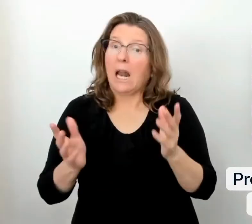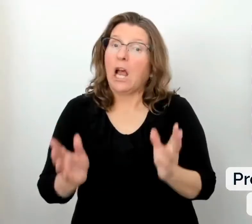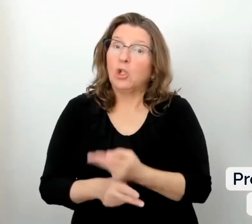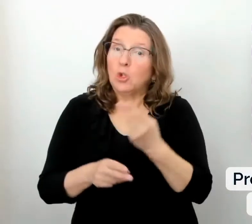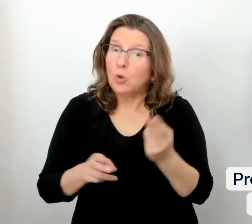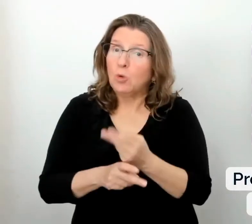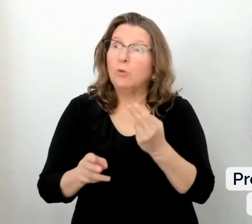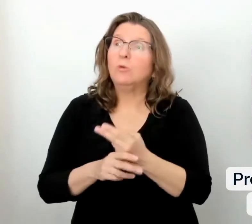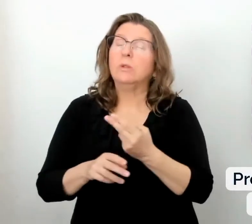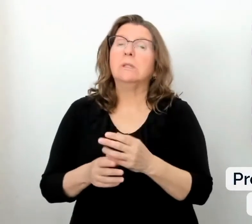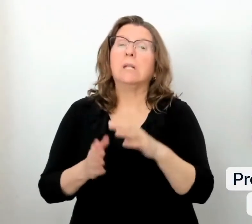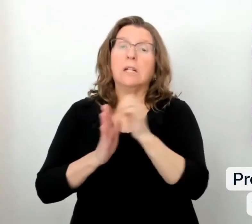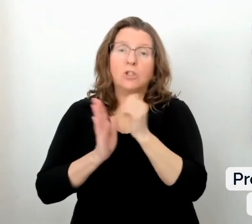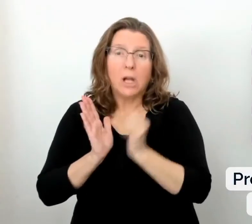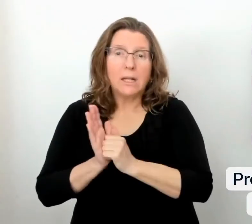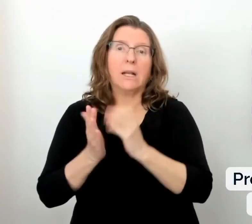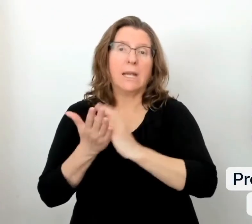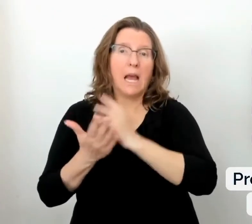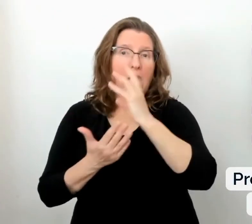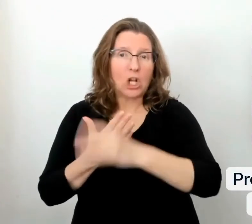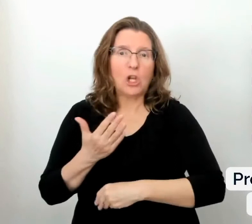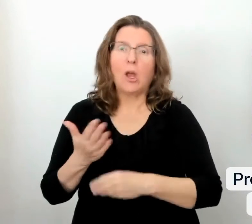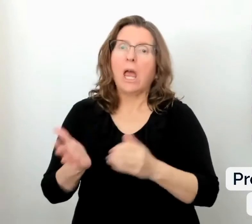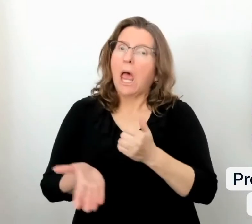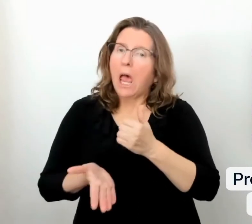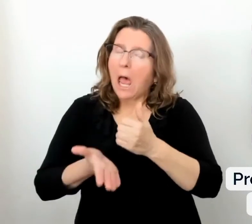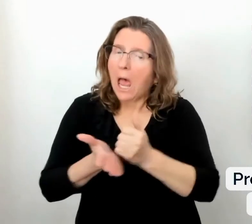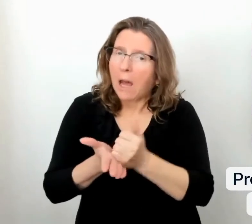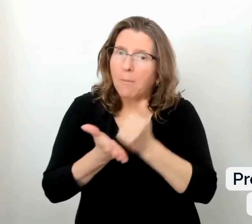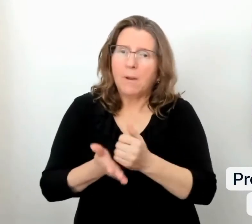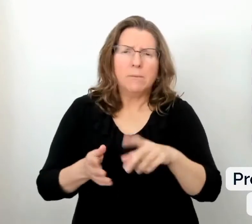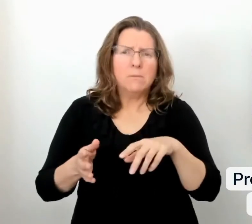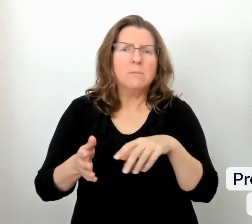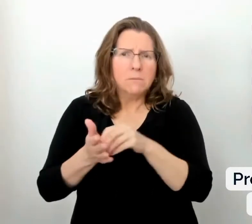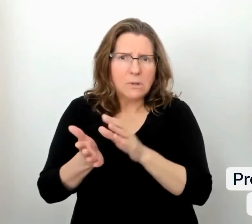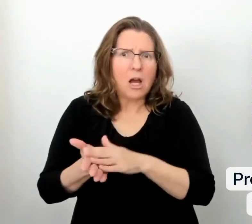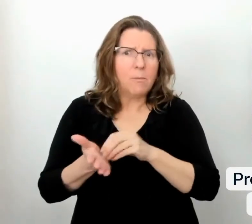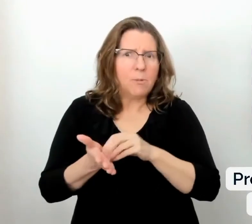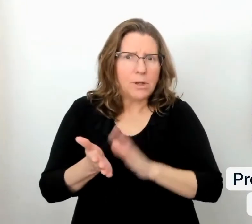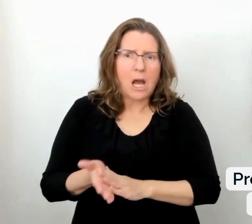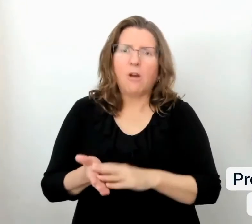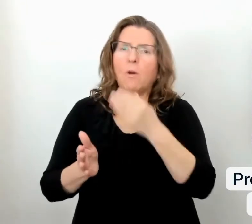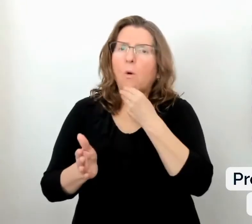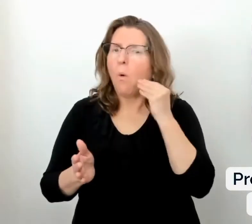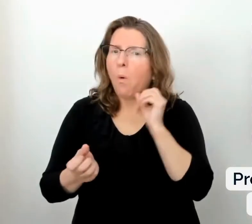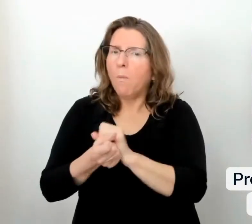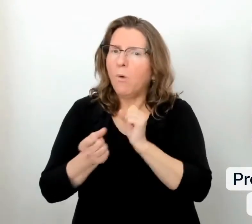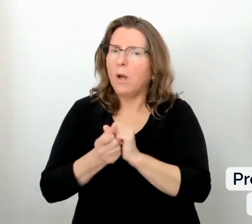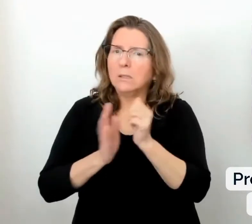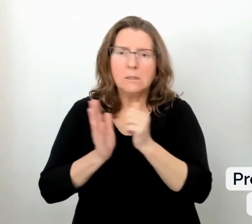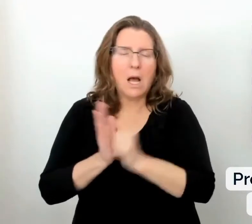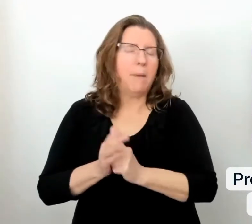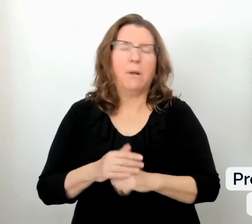Students had agenda books, so I would post when things or other activities were due for them to write down.